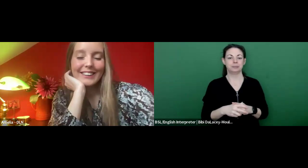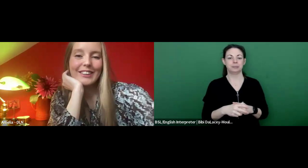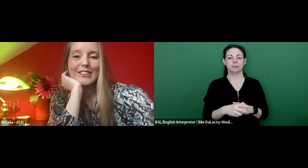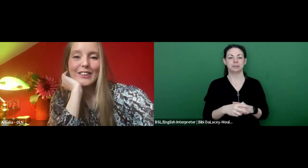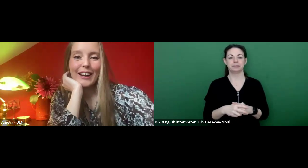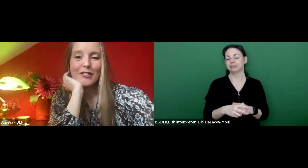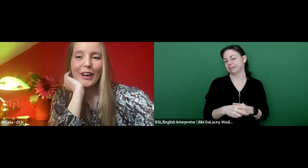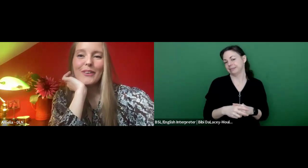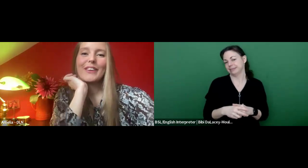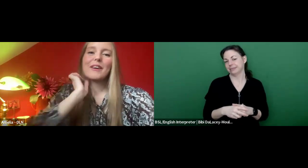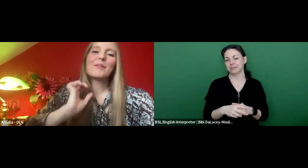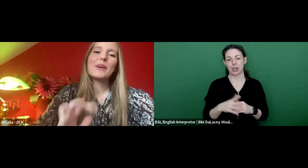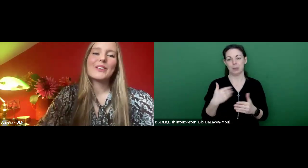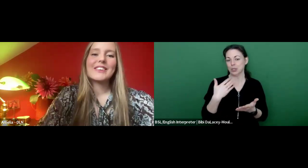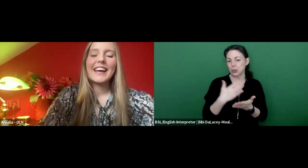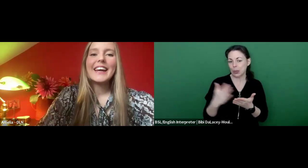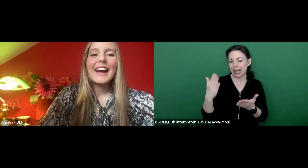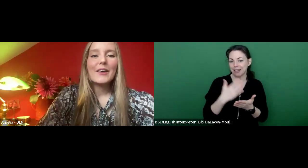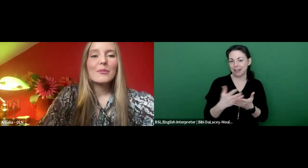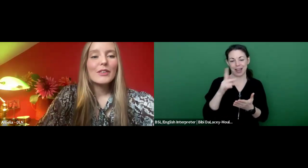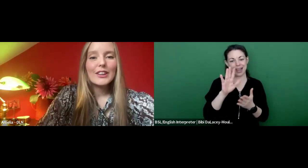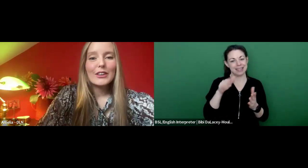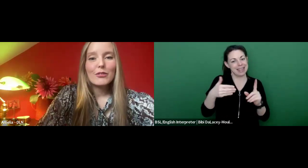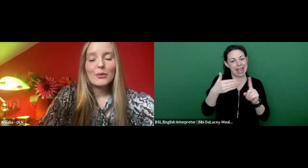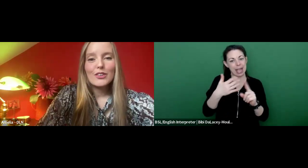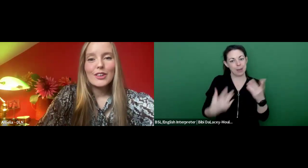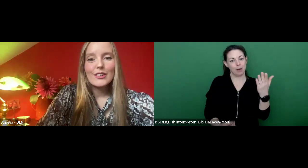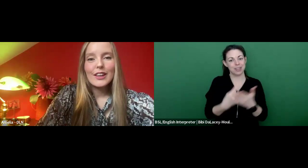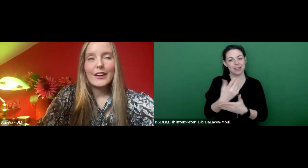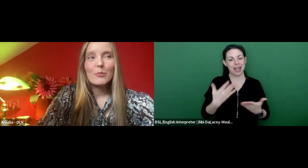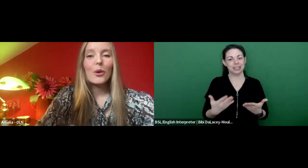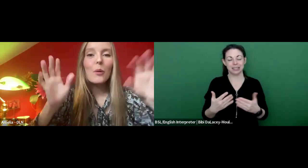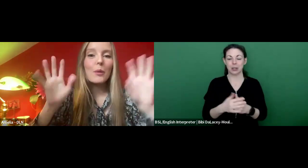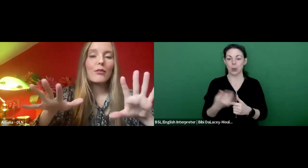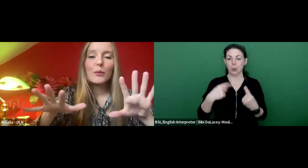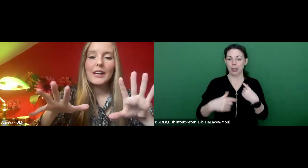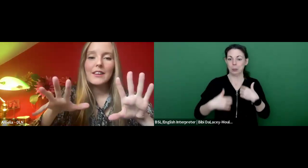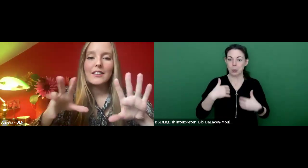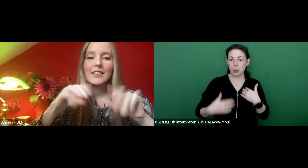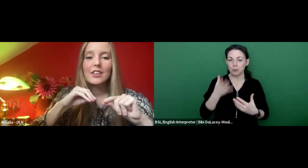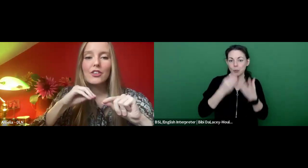yes, just to clarify what the event will be on today, and we're really looking forward to, to learning more. But before we get started,